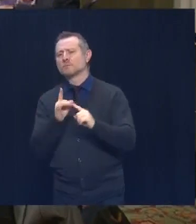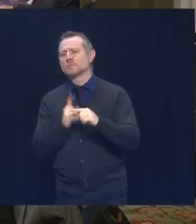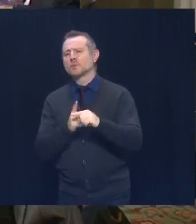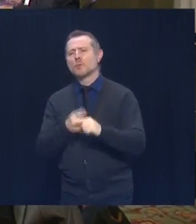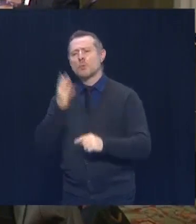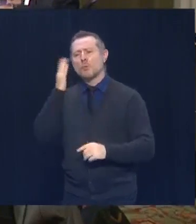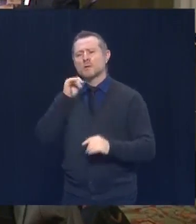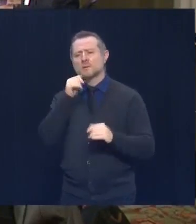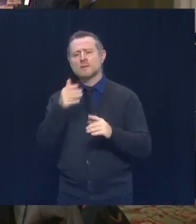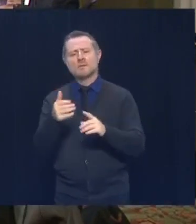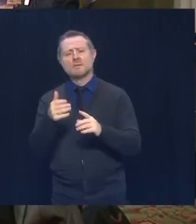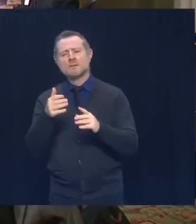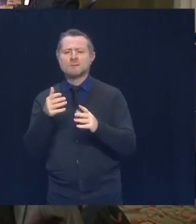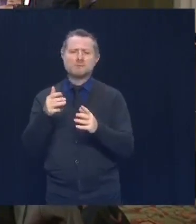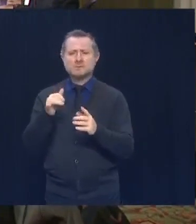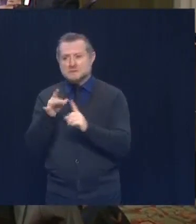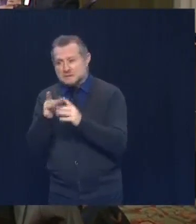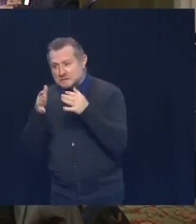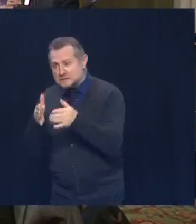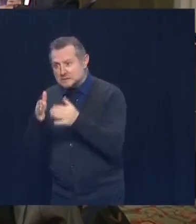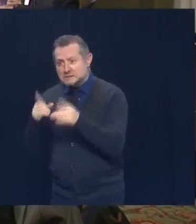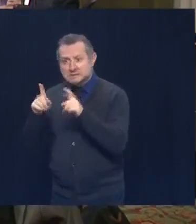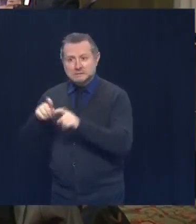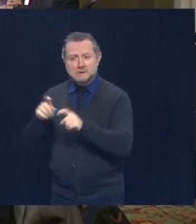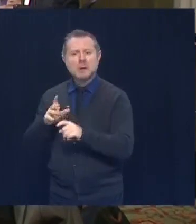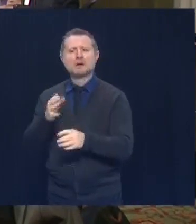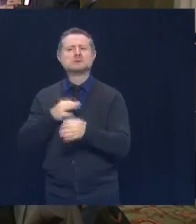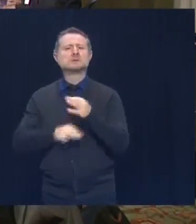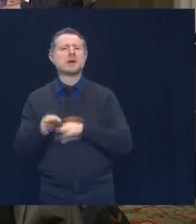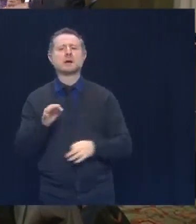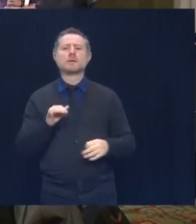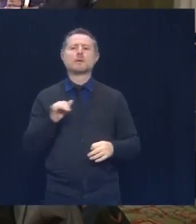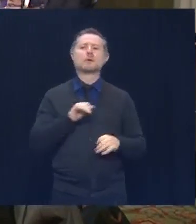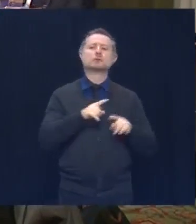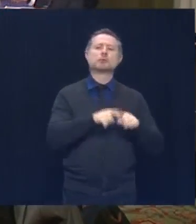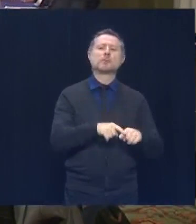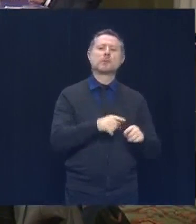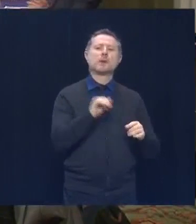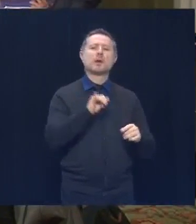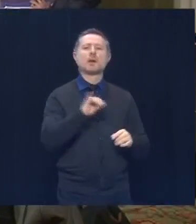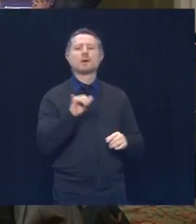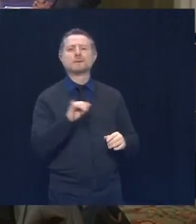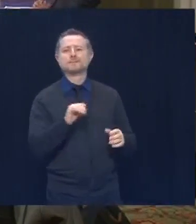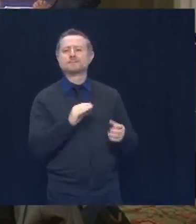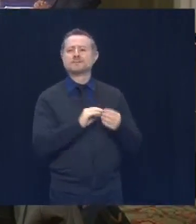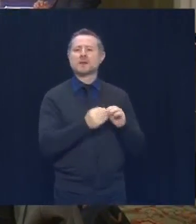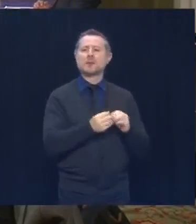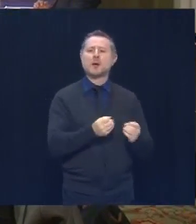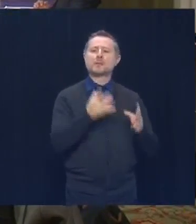CAN YOU SPEAK ON YOUR ADMINISTRATIONcé FOCUS PUBLICLY ON THE POSITIVITY RATE.